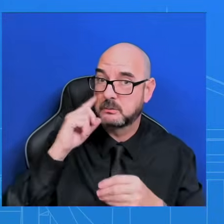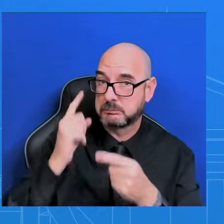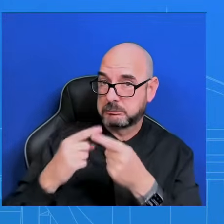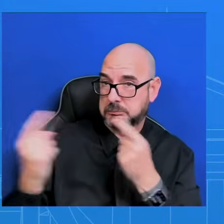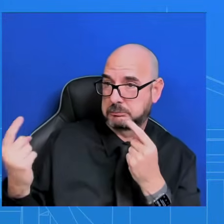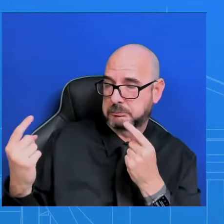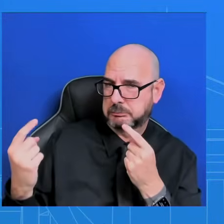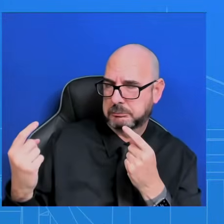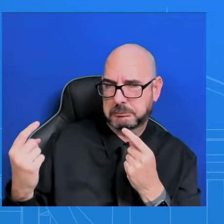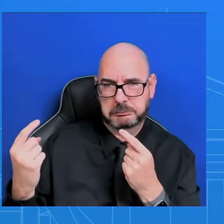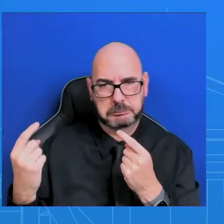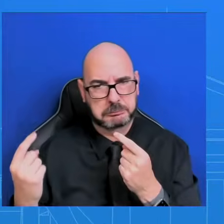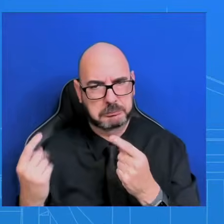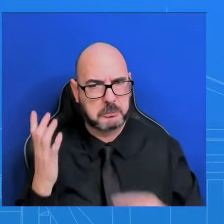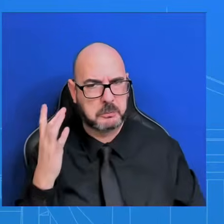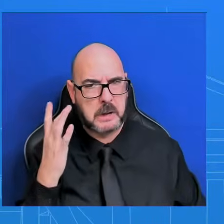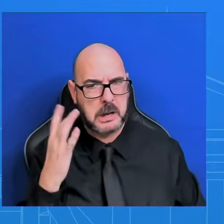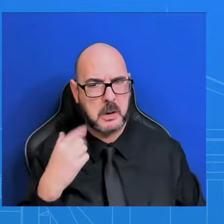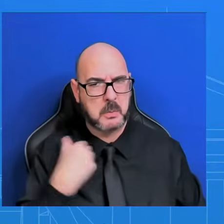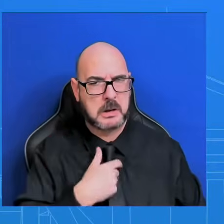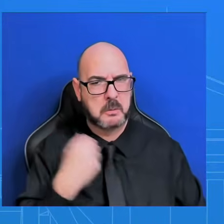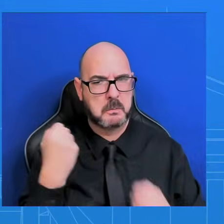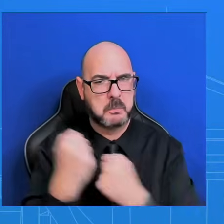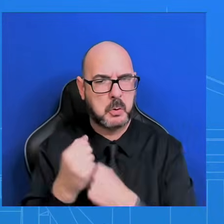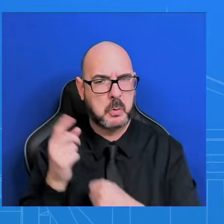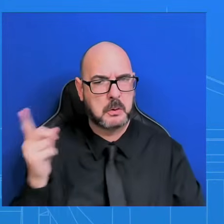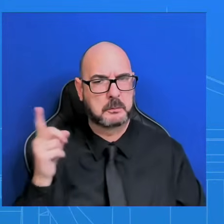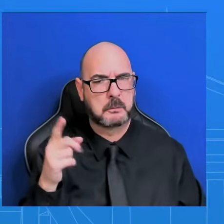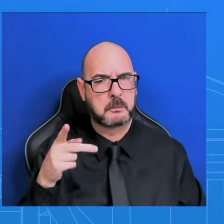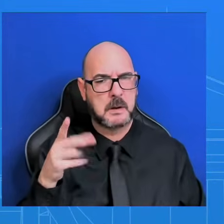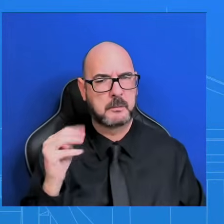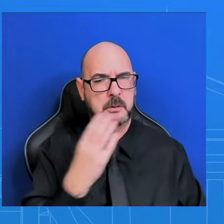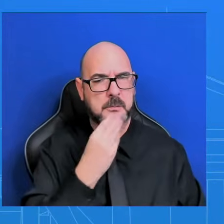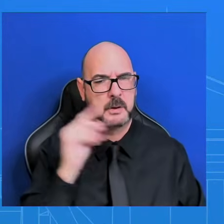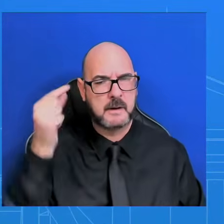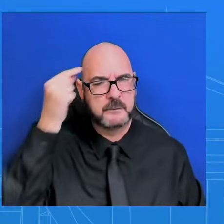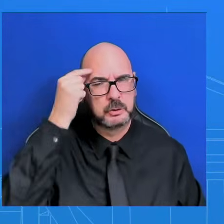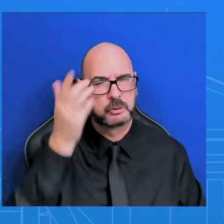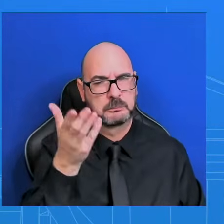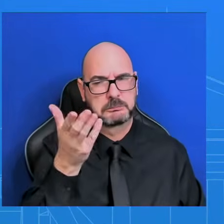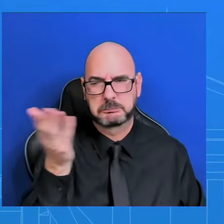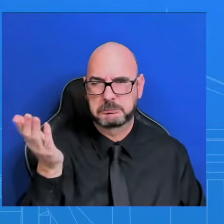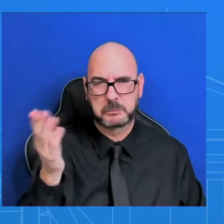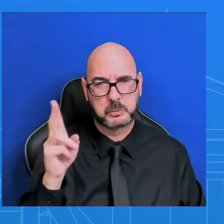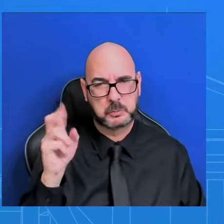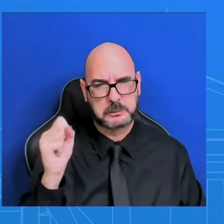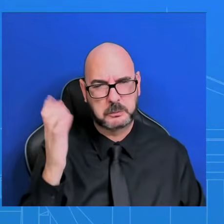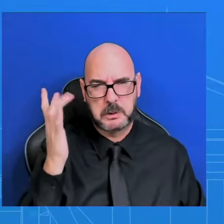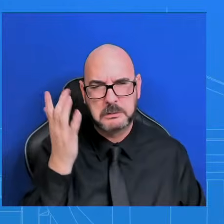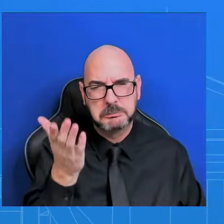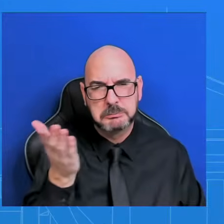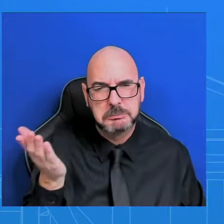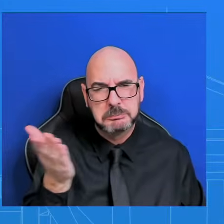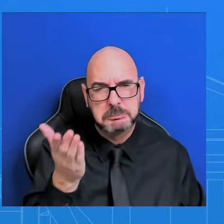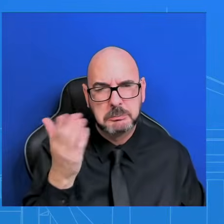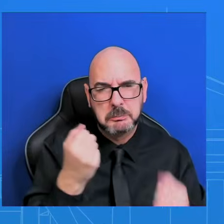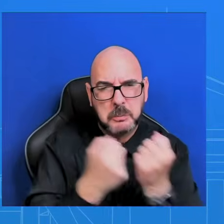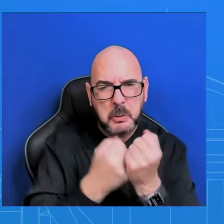So, why is the U.S. supporting a government that opposes U.S. policy? Mr. Kirby: I'm not sure what the context means